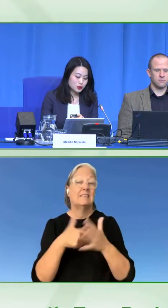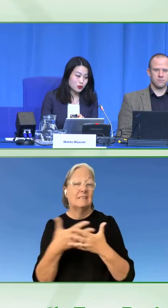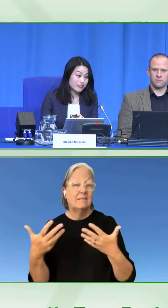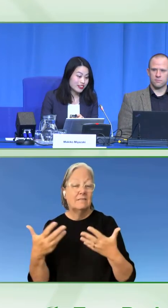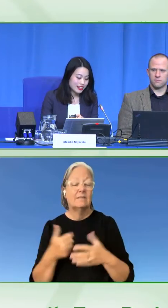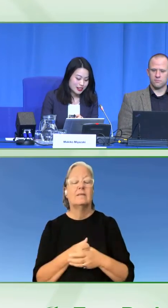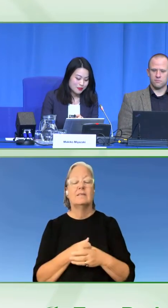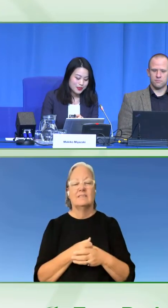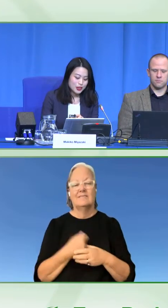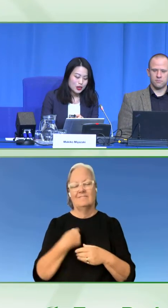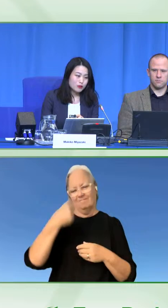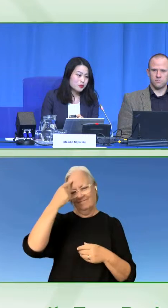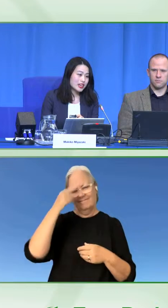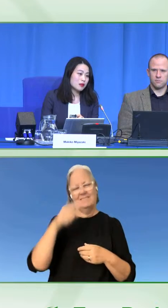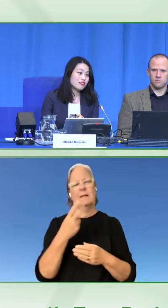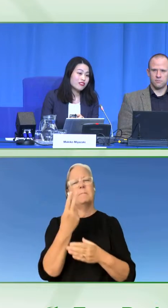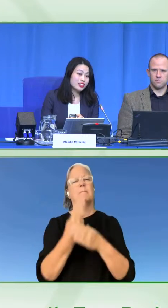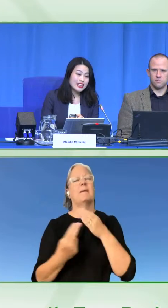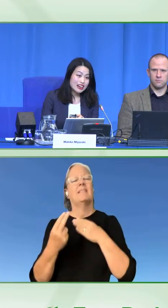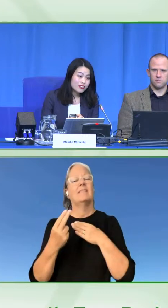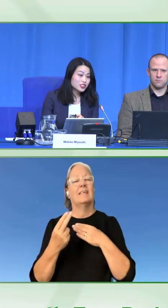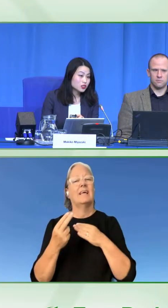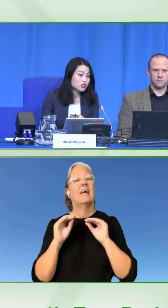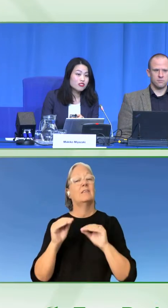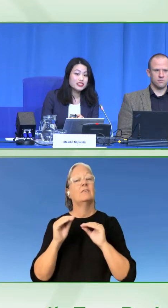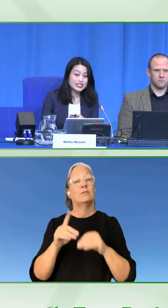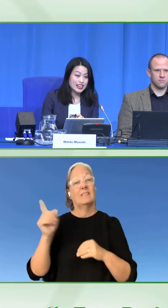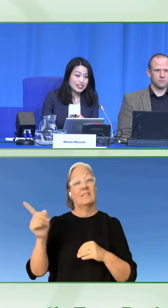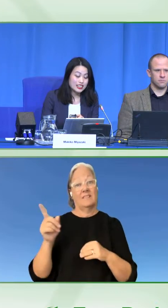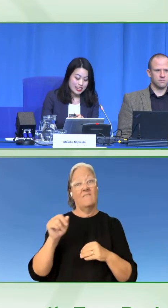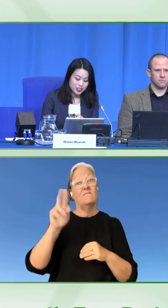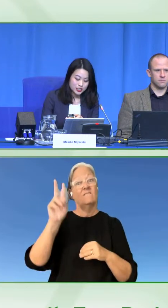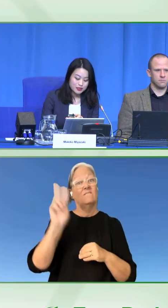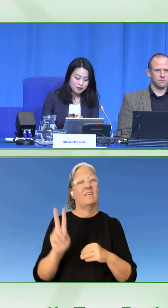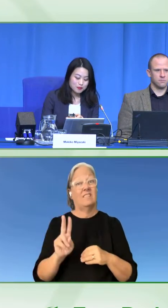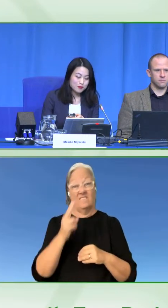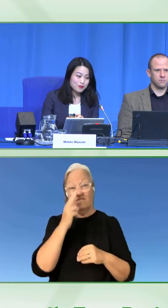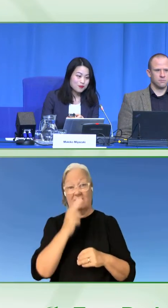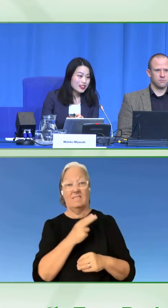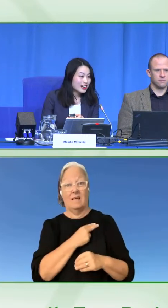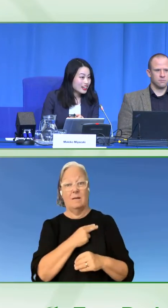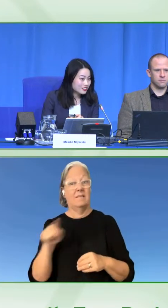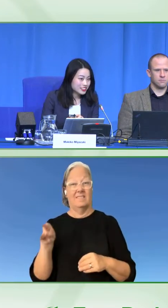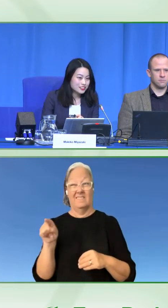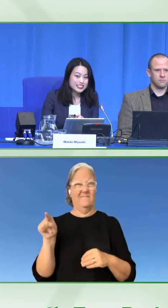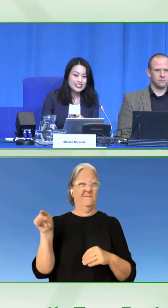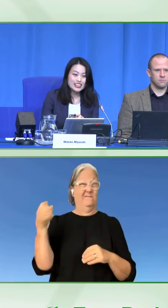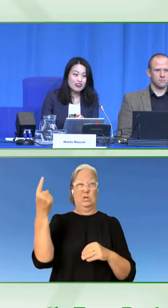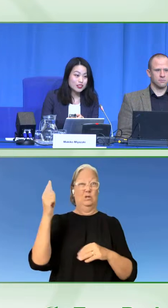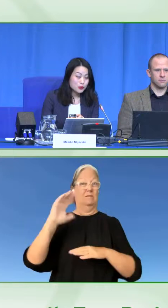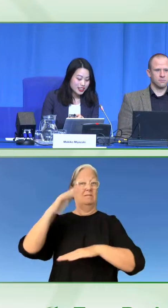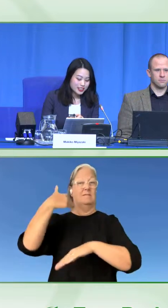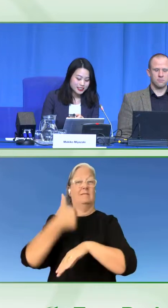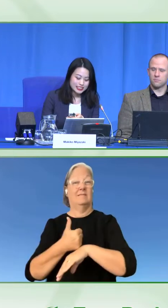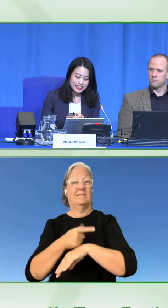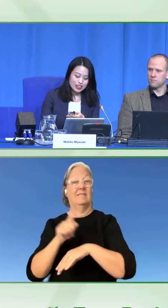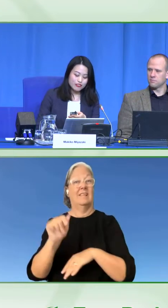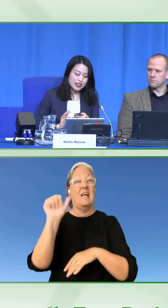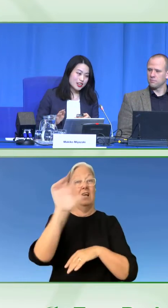Traffic safety to eliminate fatalities and injuries, support for people with mobility